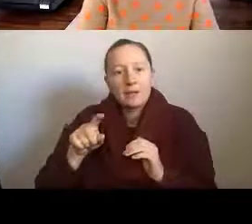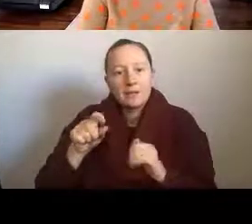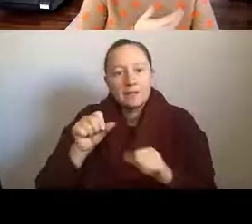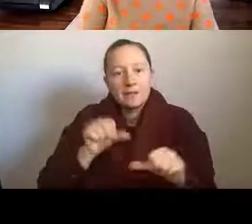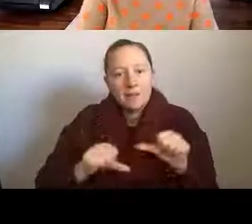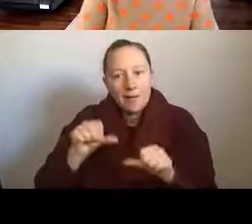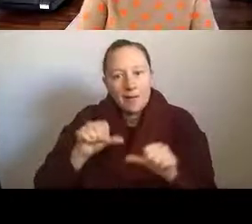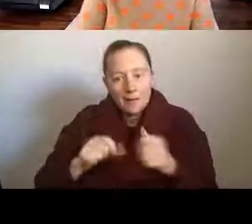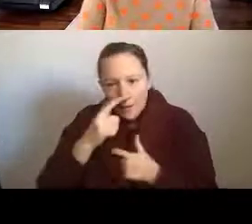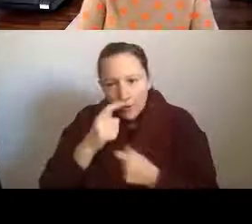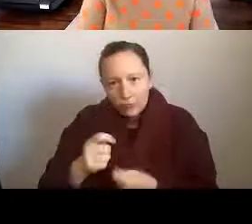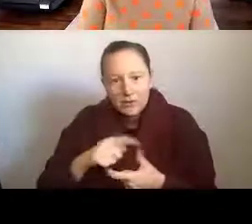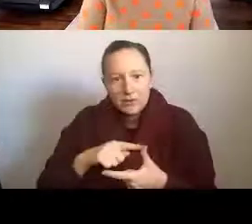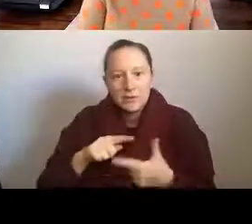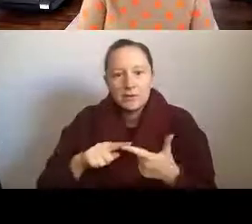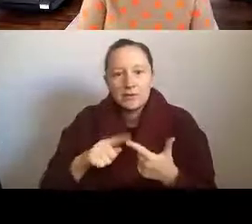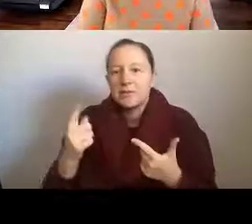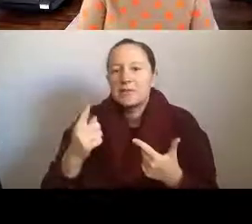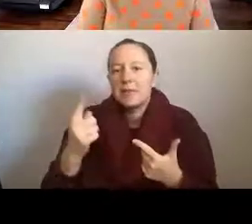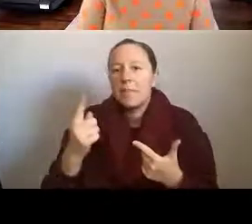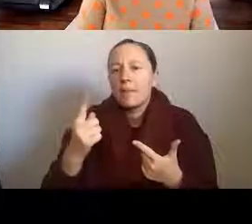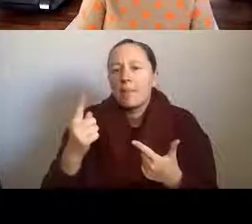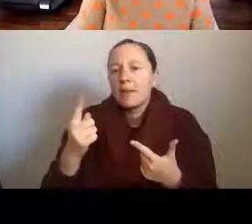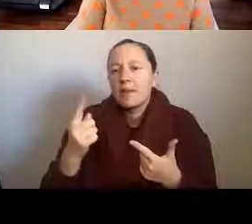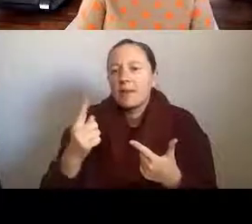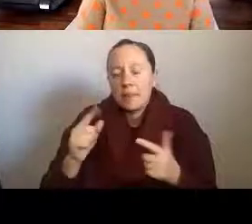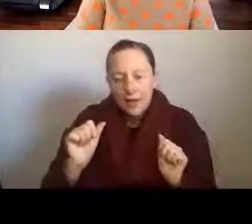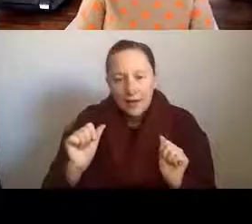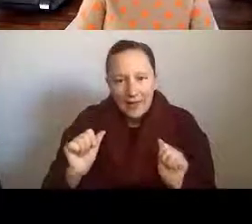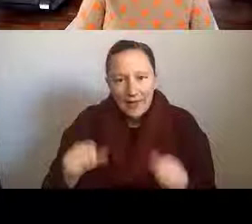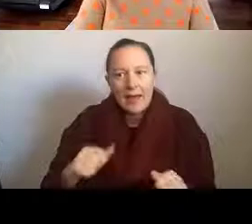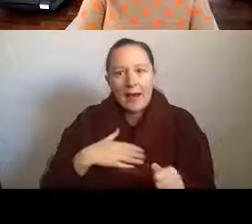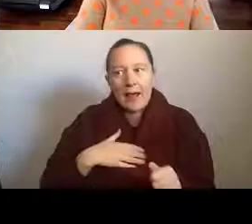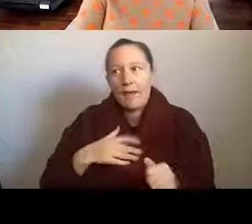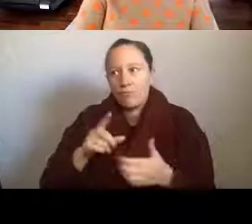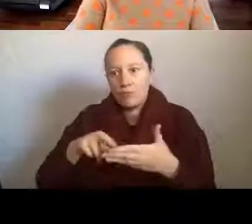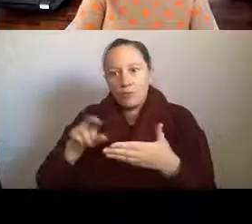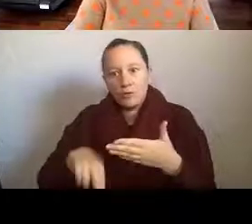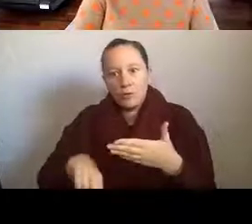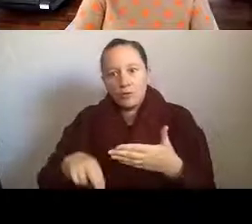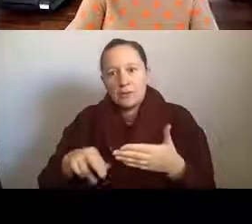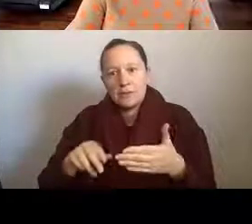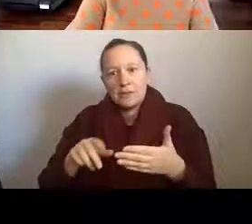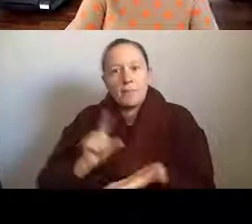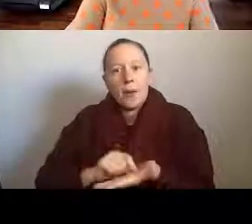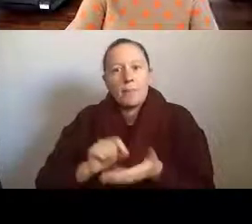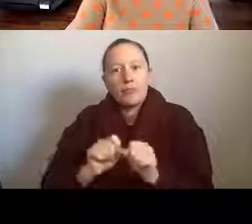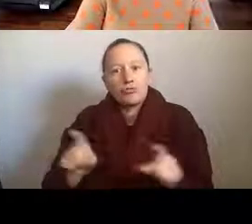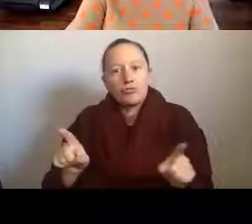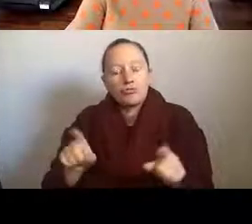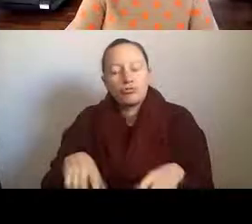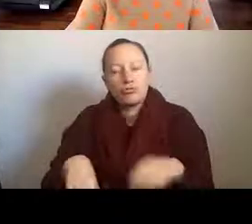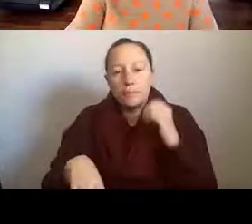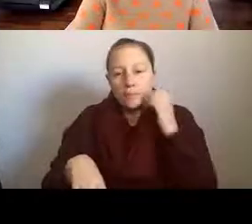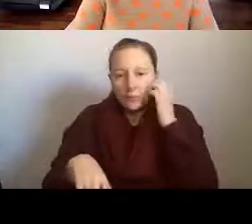something that could result in publishable results. You need to have a clear and well justified hypothesis.